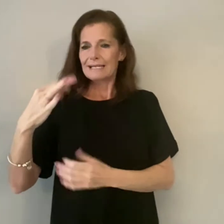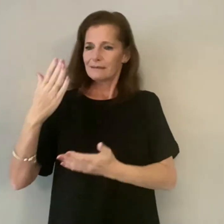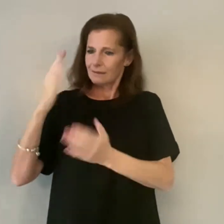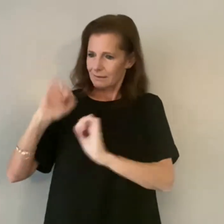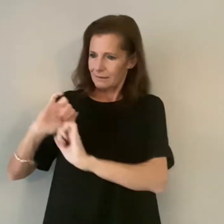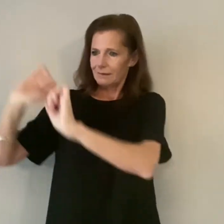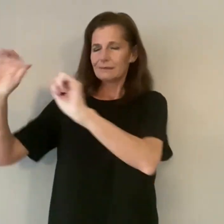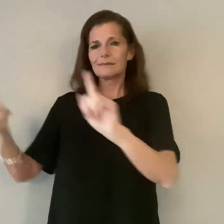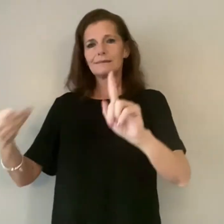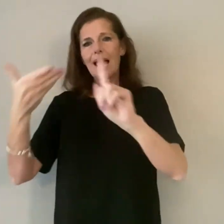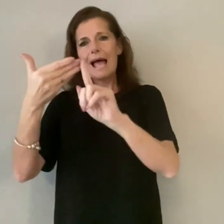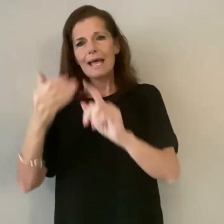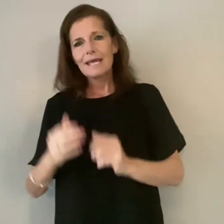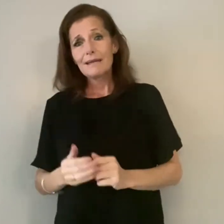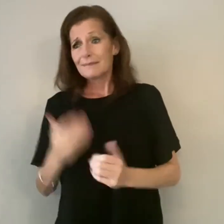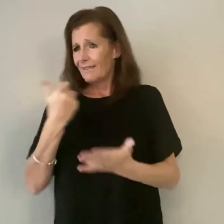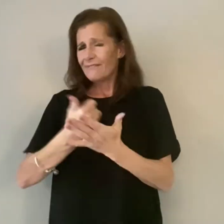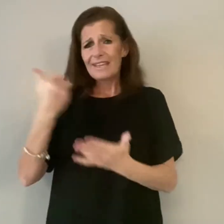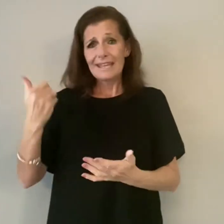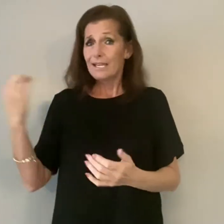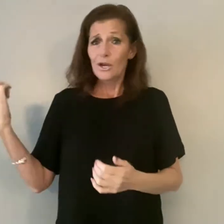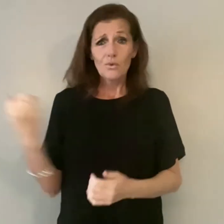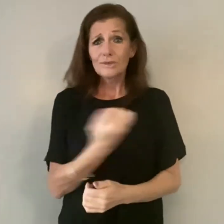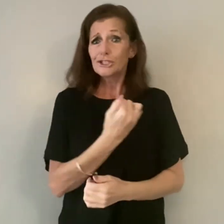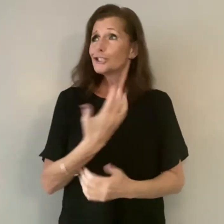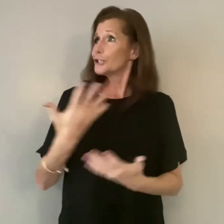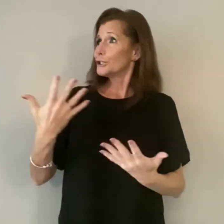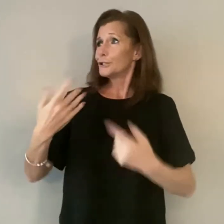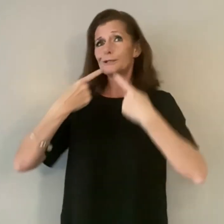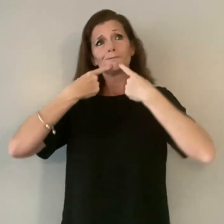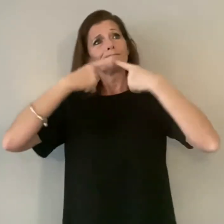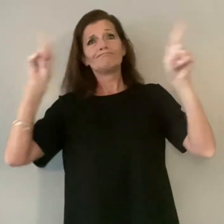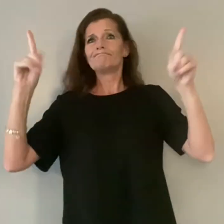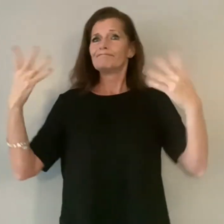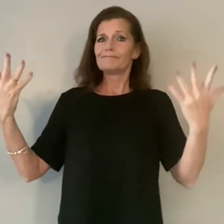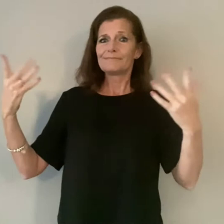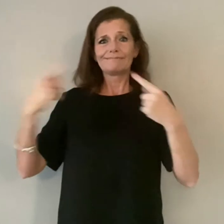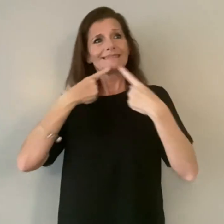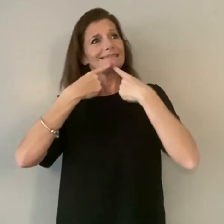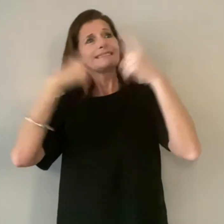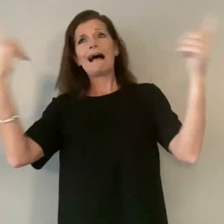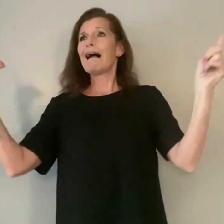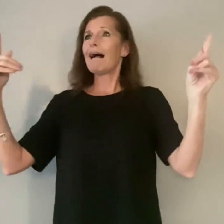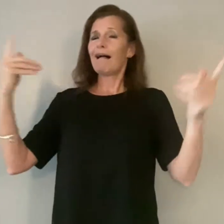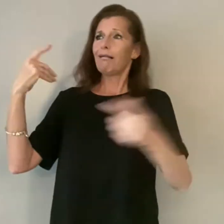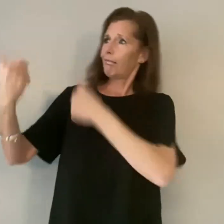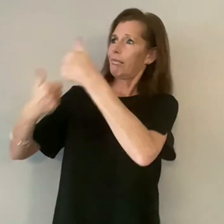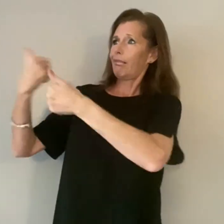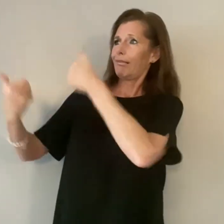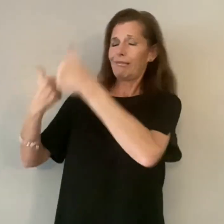what they are, what their mission is. And it's, it's great we should be putting this on a pedestal, but just chatting about it as much as we can.